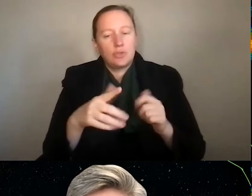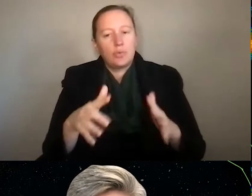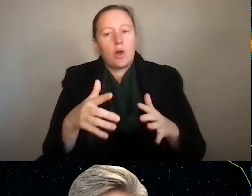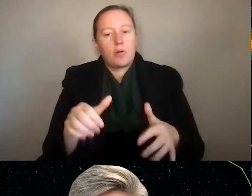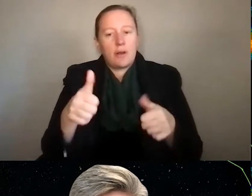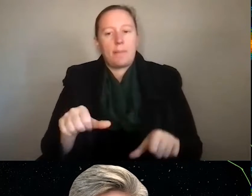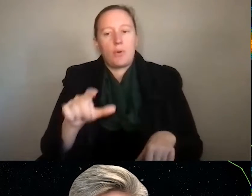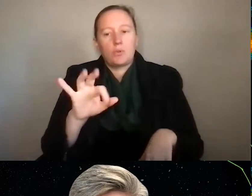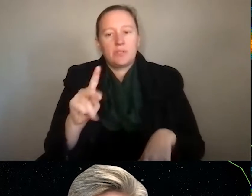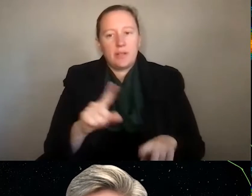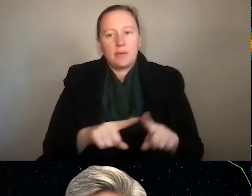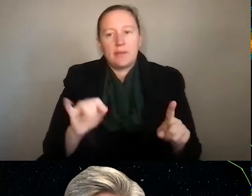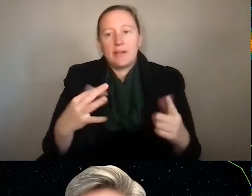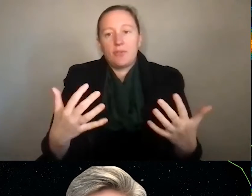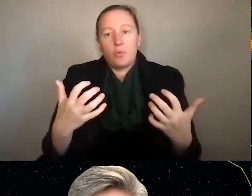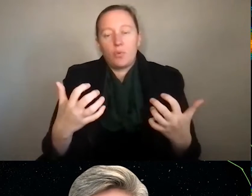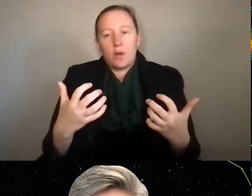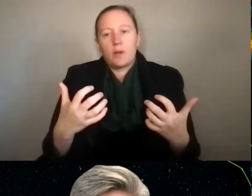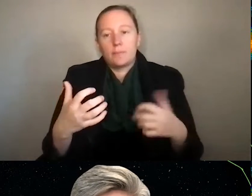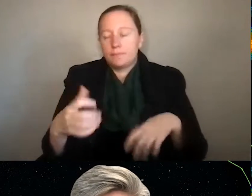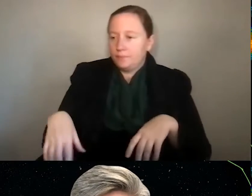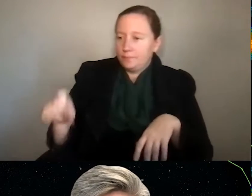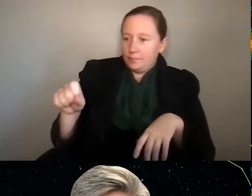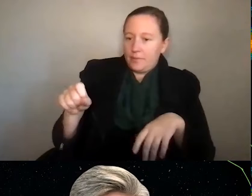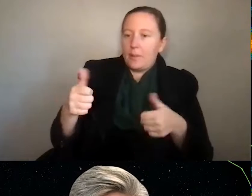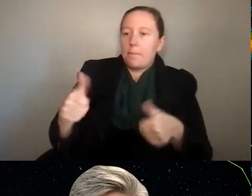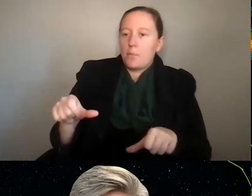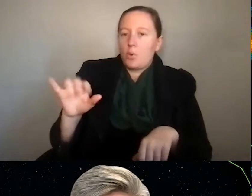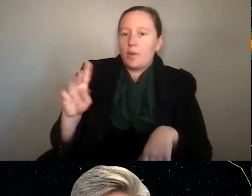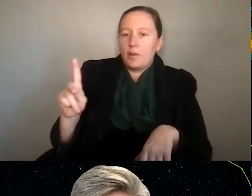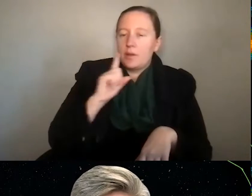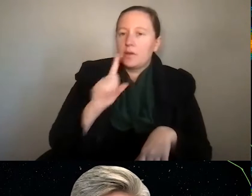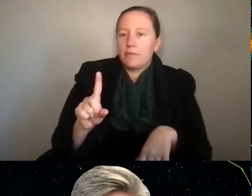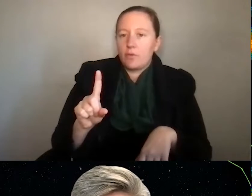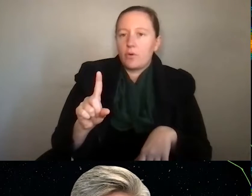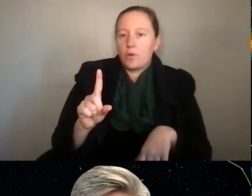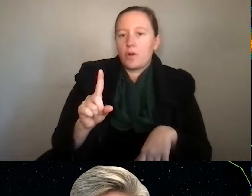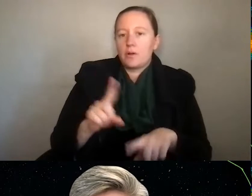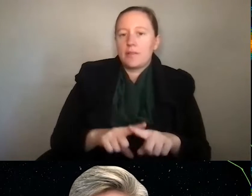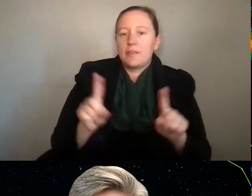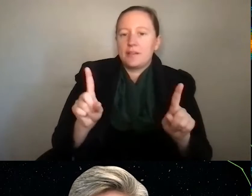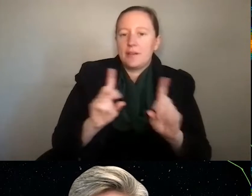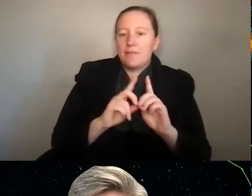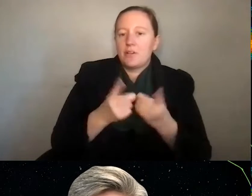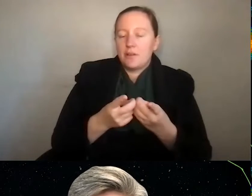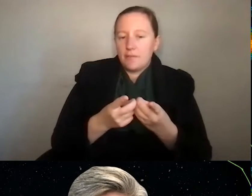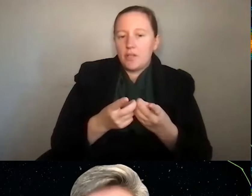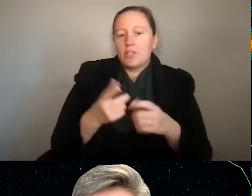but if you want to just. Elsa Gonzalez: Yes, I posted the link to the different divisions in this directory.